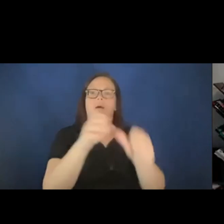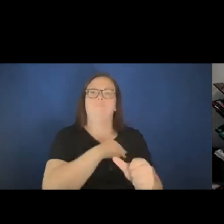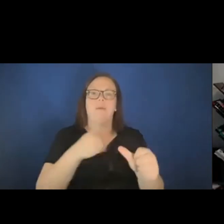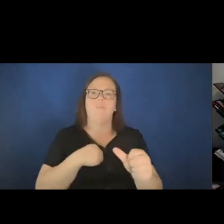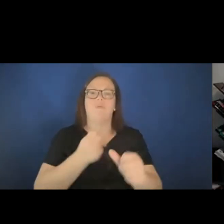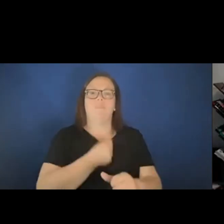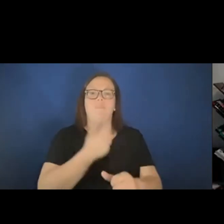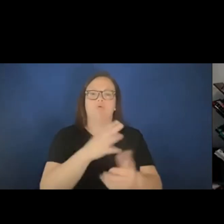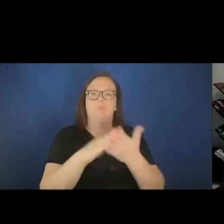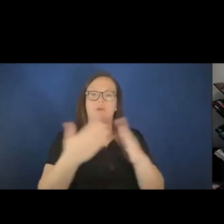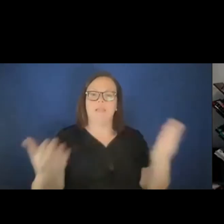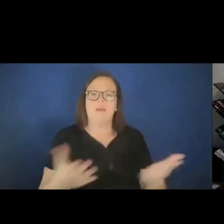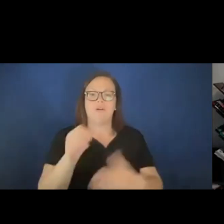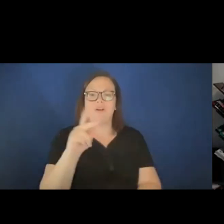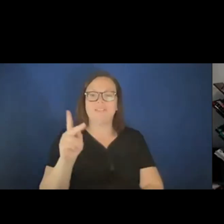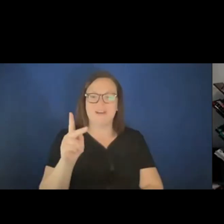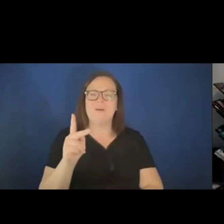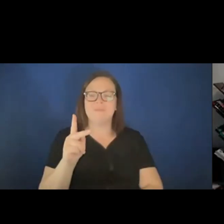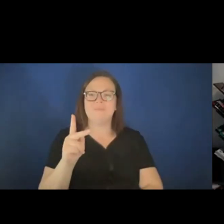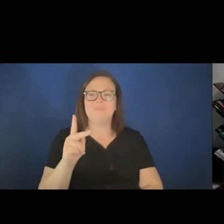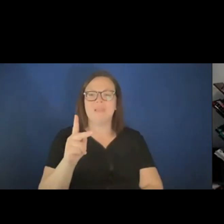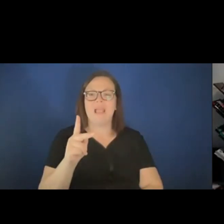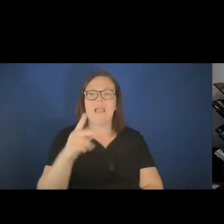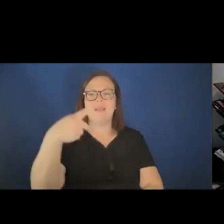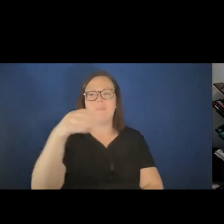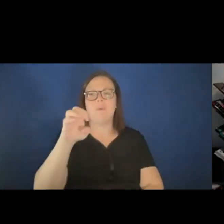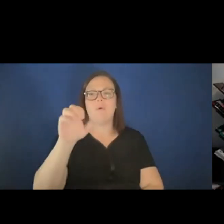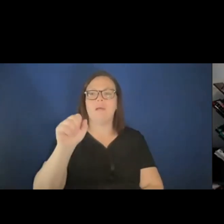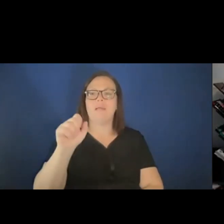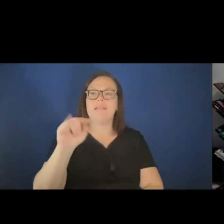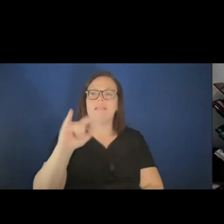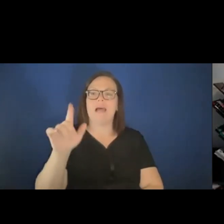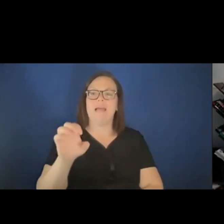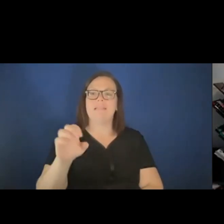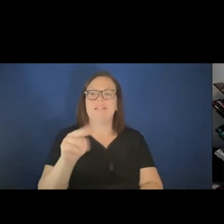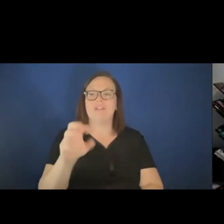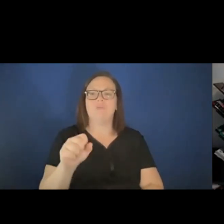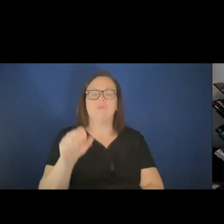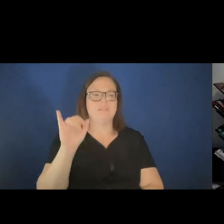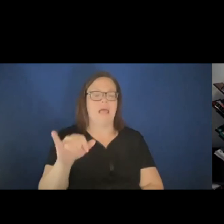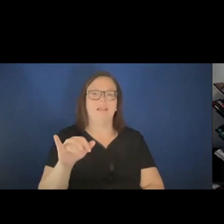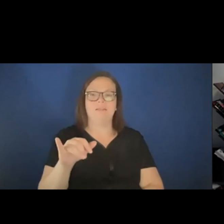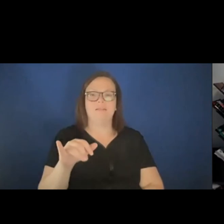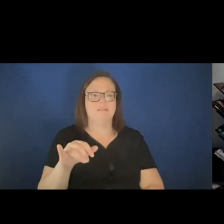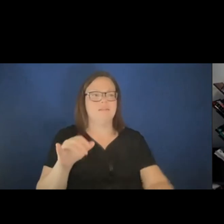here in Arkansas, and Poetize: the news, is also a series that is, if you're interested